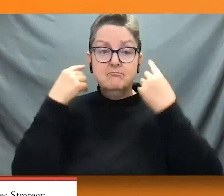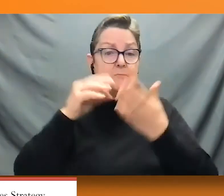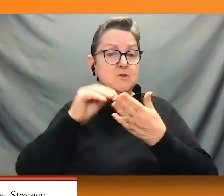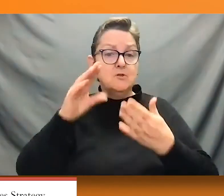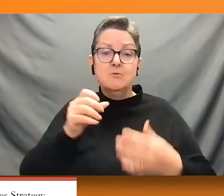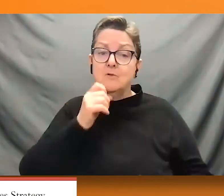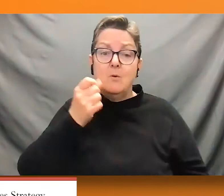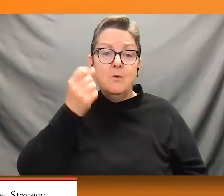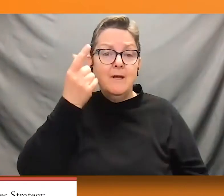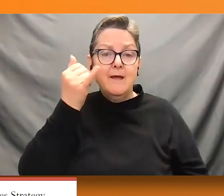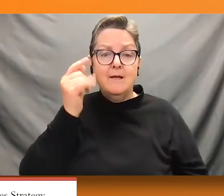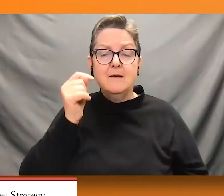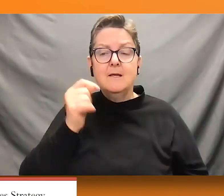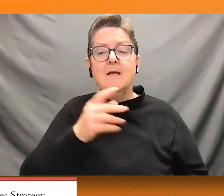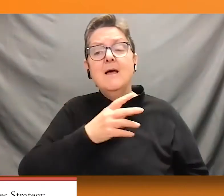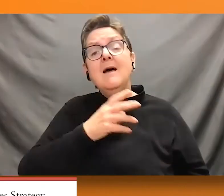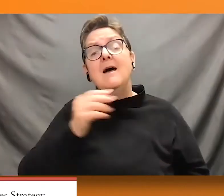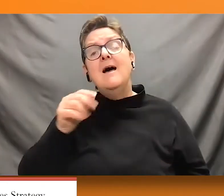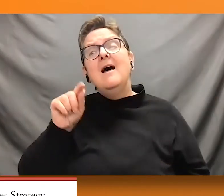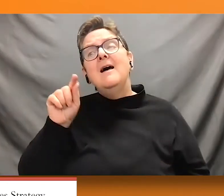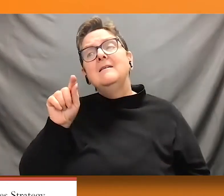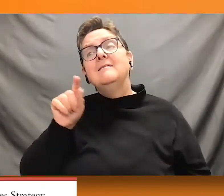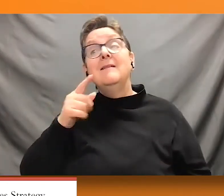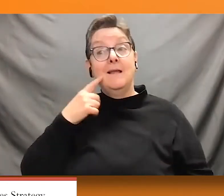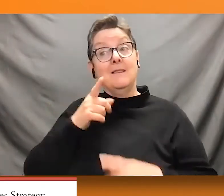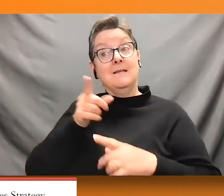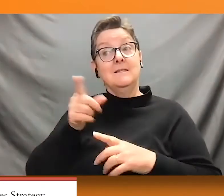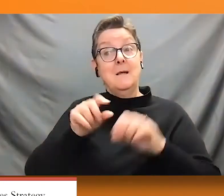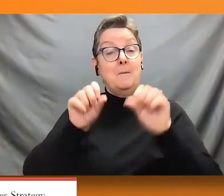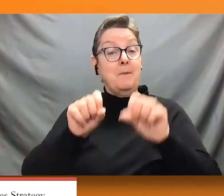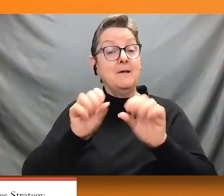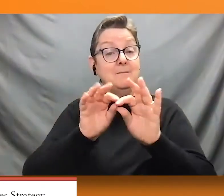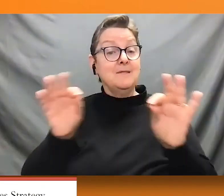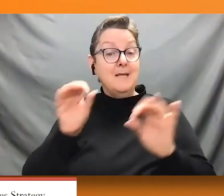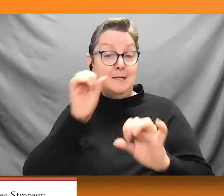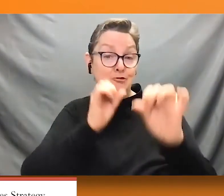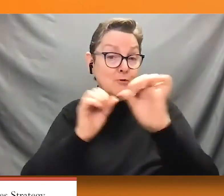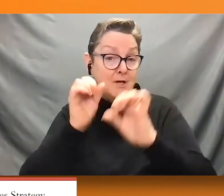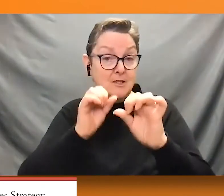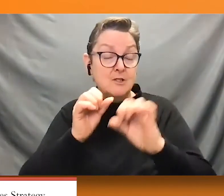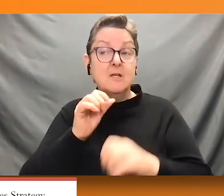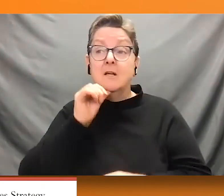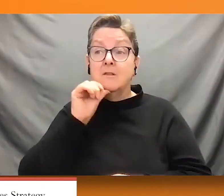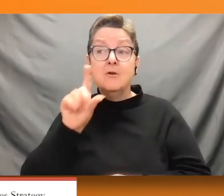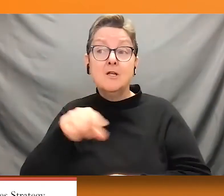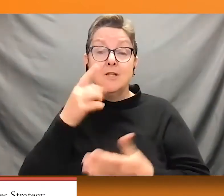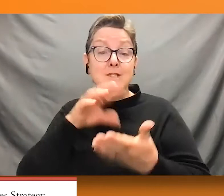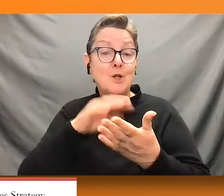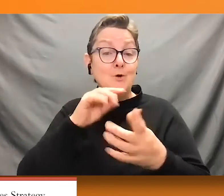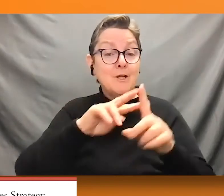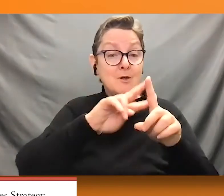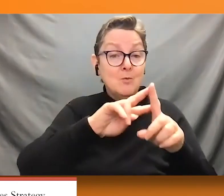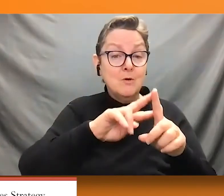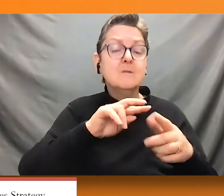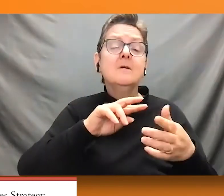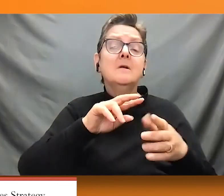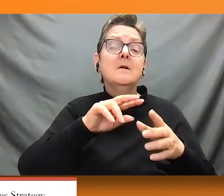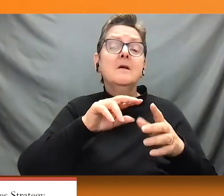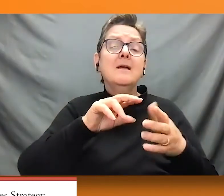And also, if you think about this particular strategy, they're not just gonna be learning these words, right? They're actually gonna be developing their background knowledge,